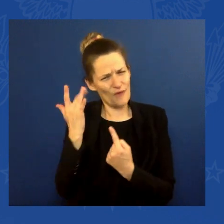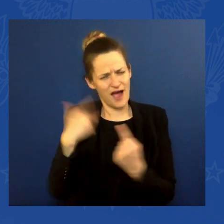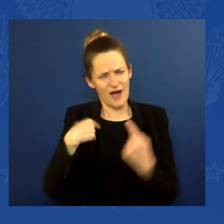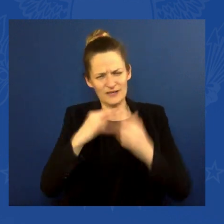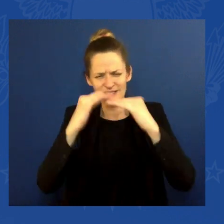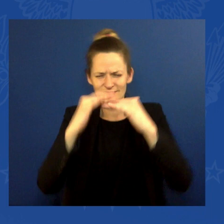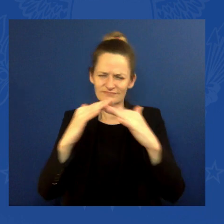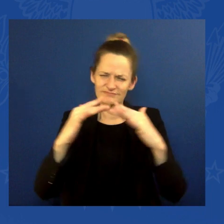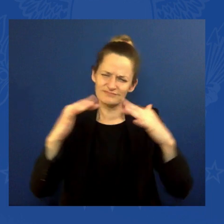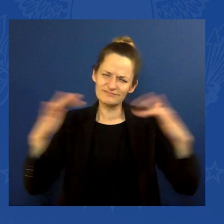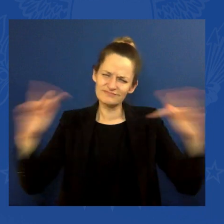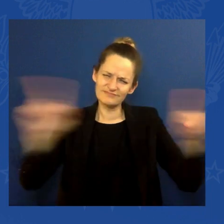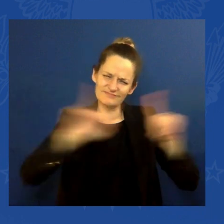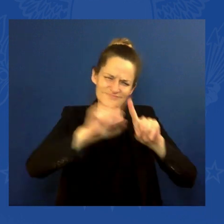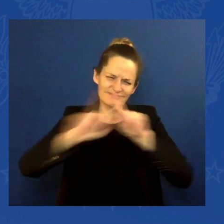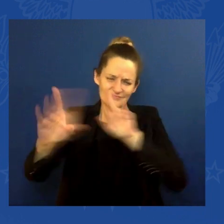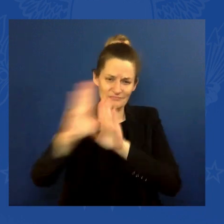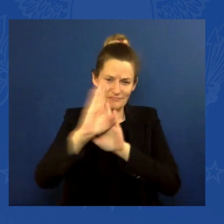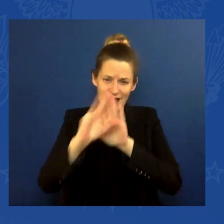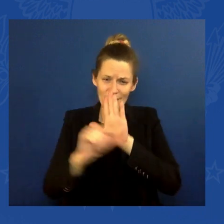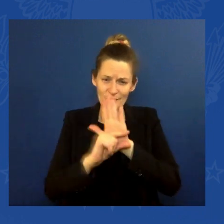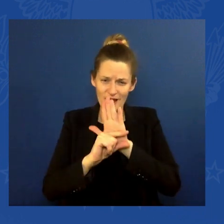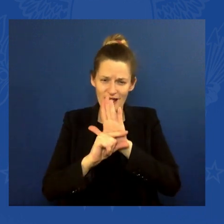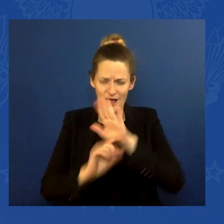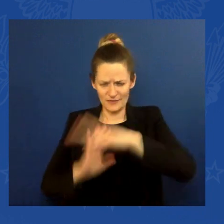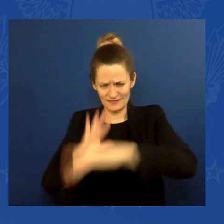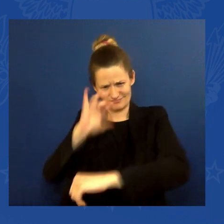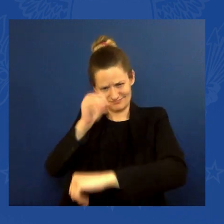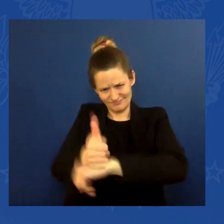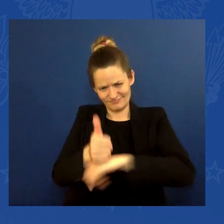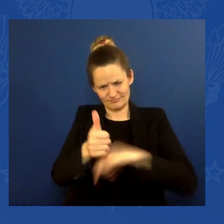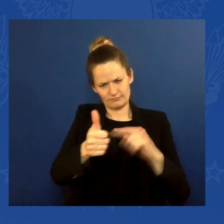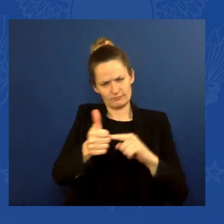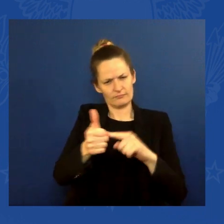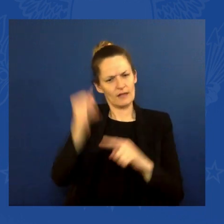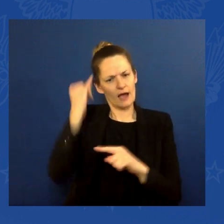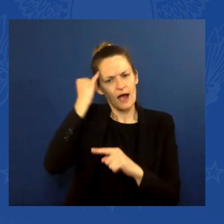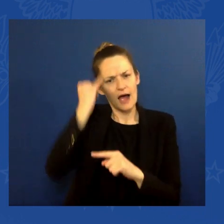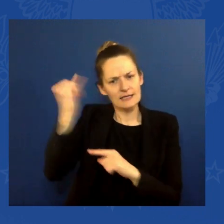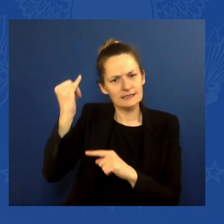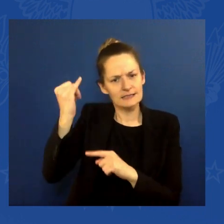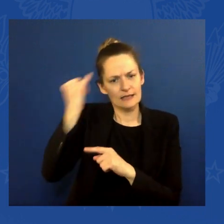not ethnicity, not geography, but an idea that we hold these truths to be self-evident,